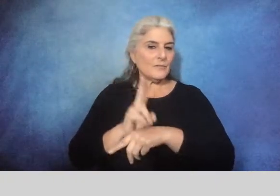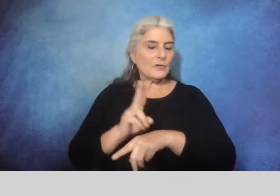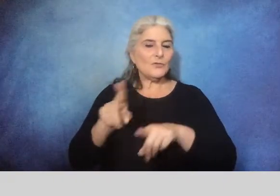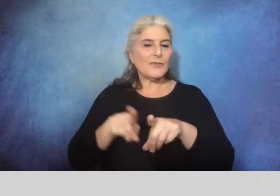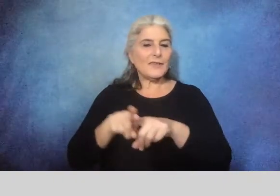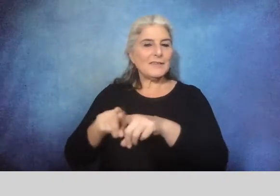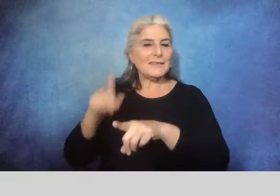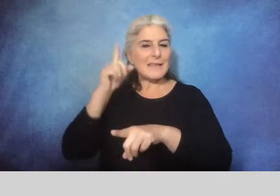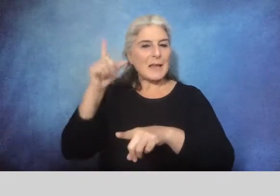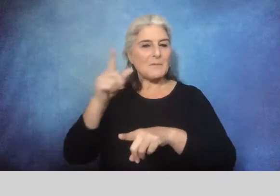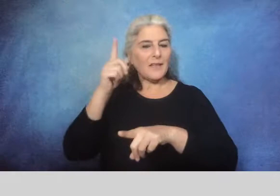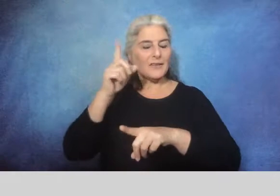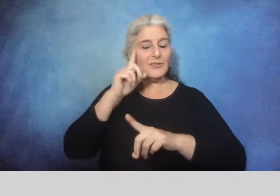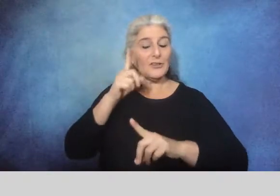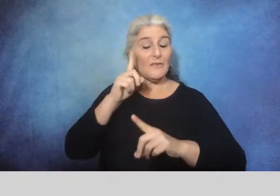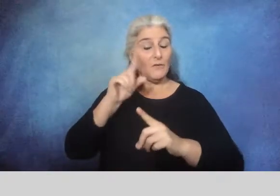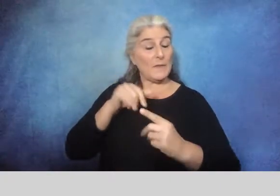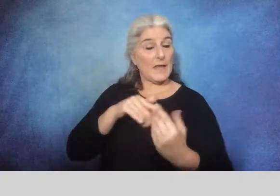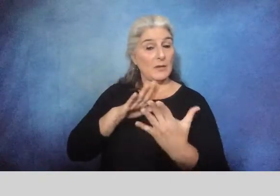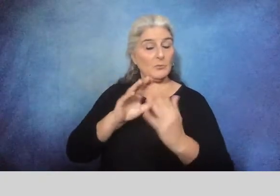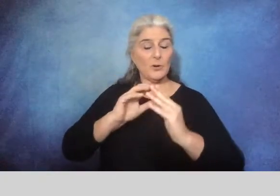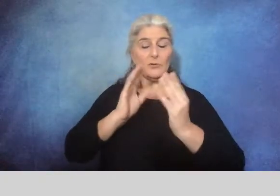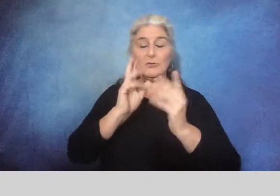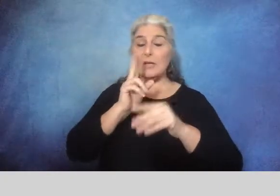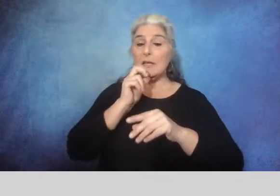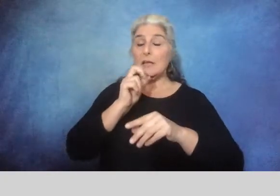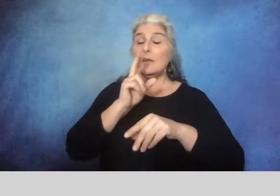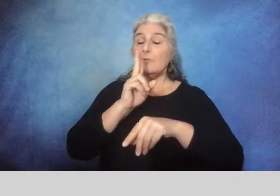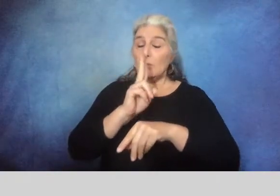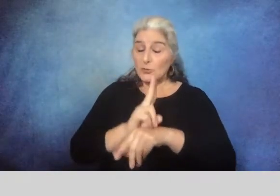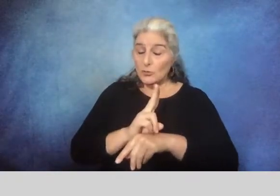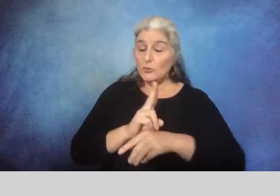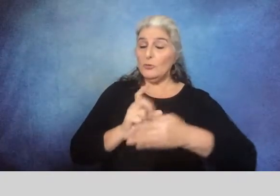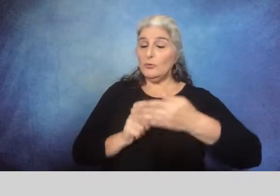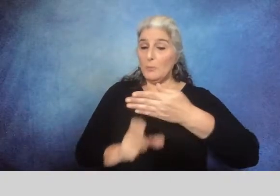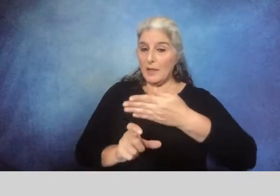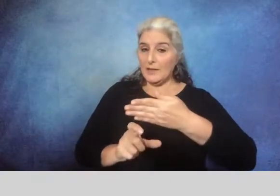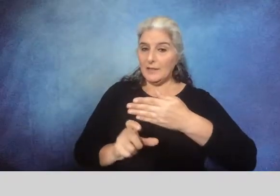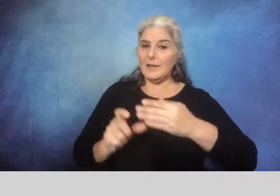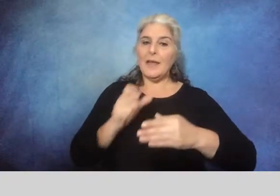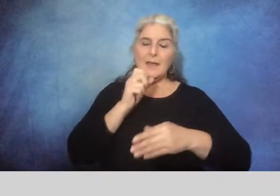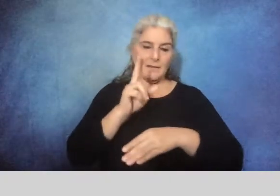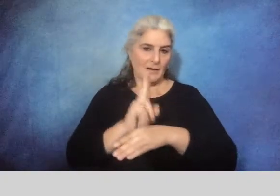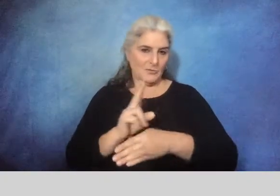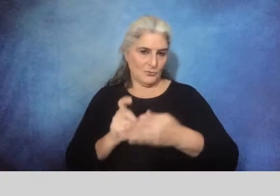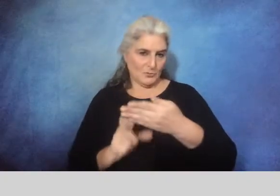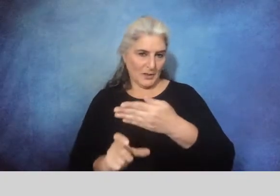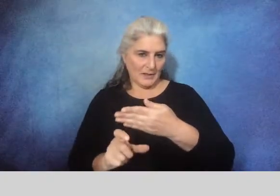with those plugins. And the final section I will describe how this exact same code can be